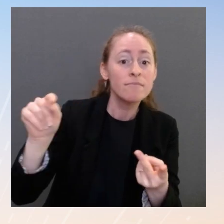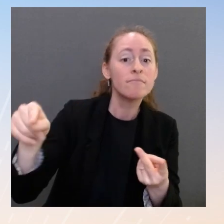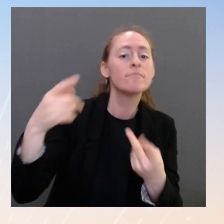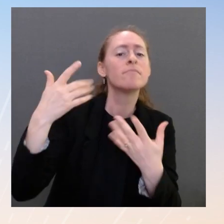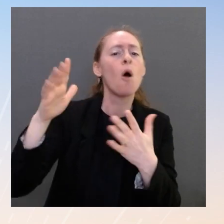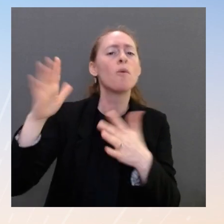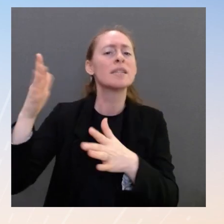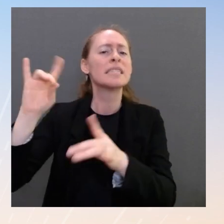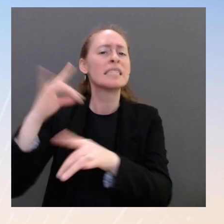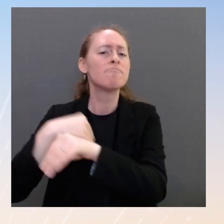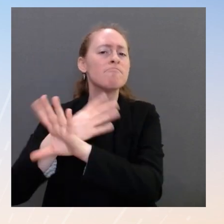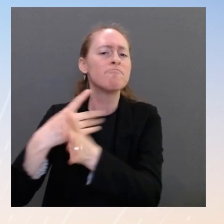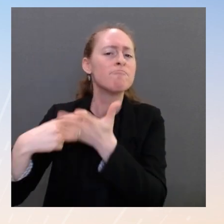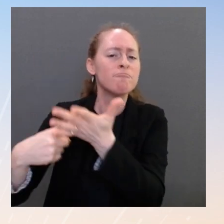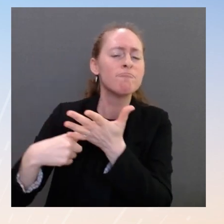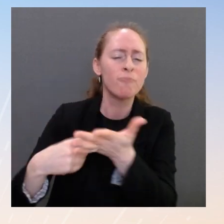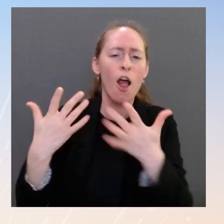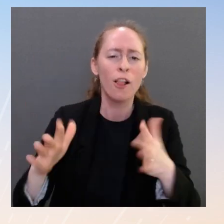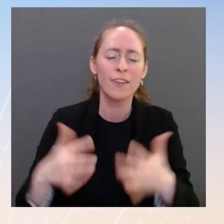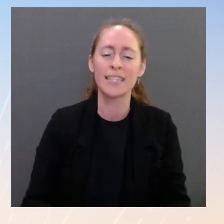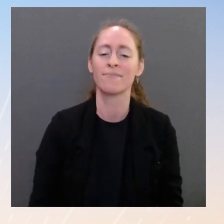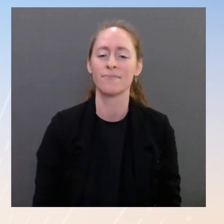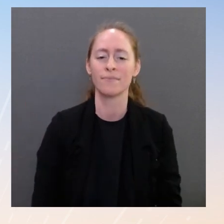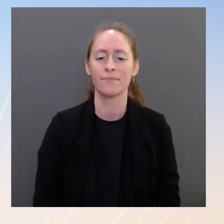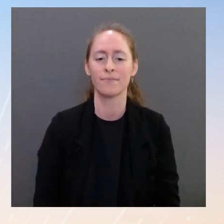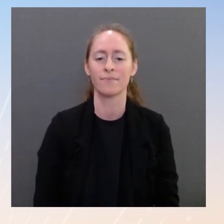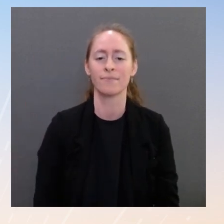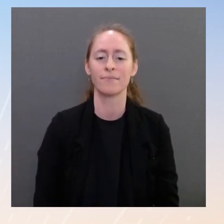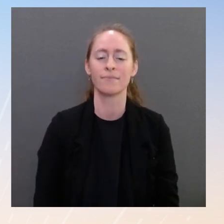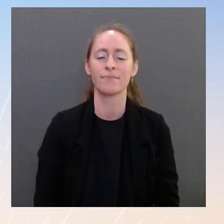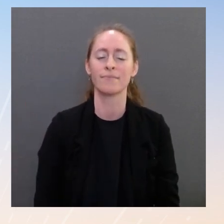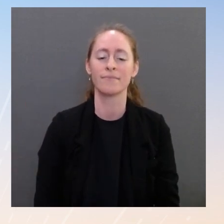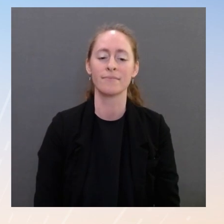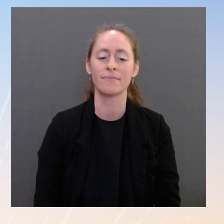The Press: On the economy, we have a GDP print that's coming out tomorrow